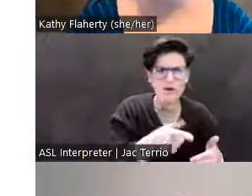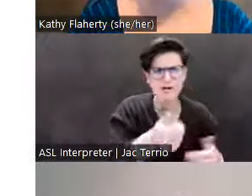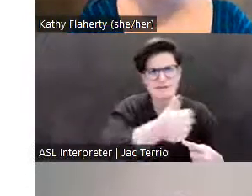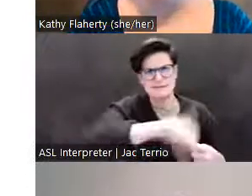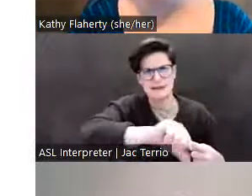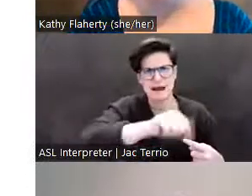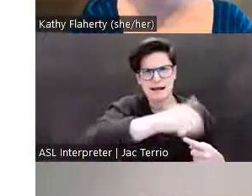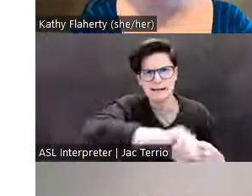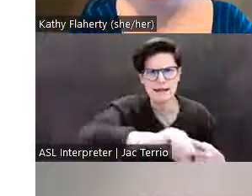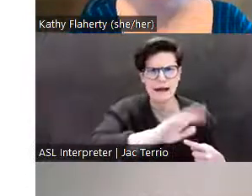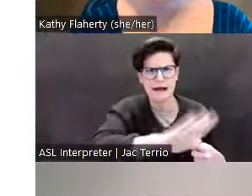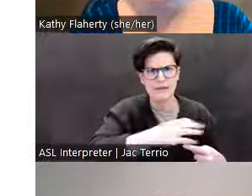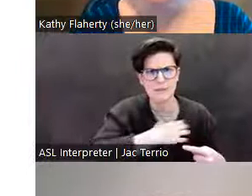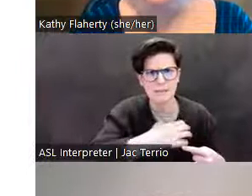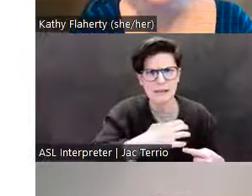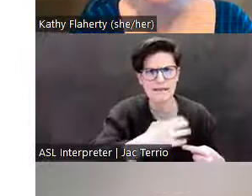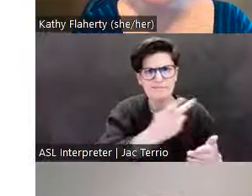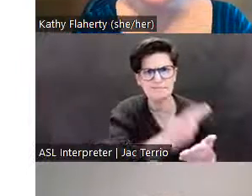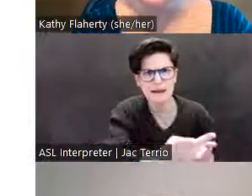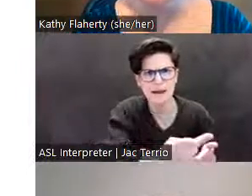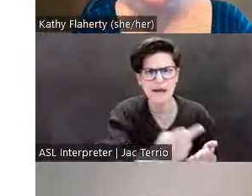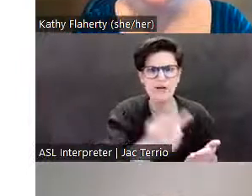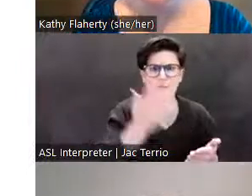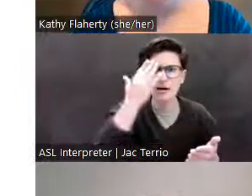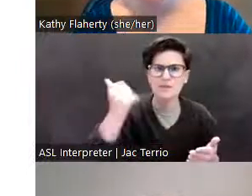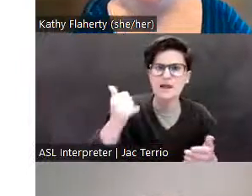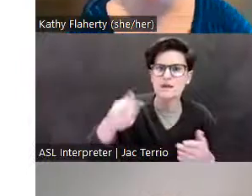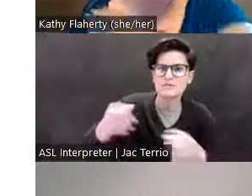the issue of whether discrimination was taking place next slide